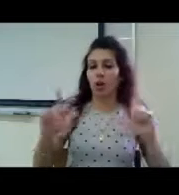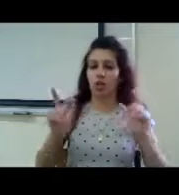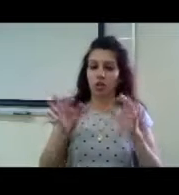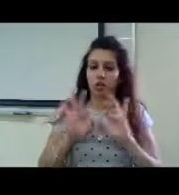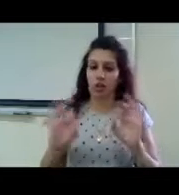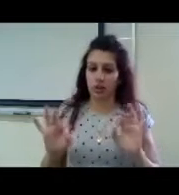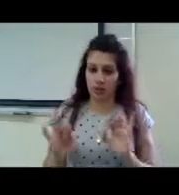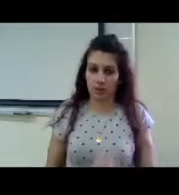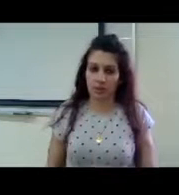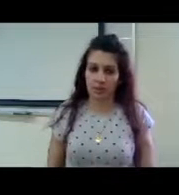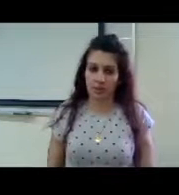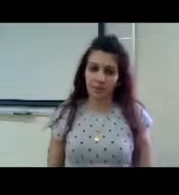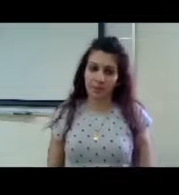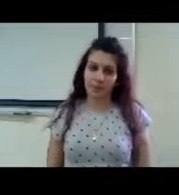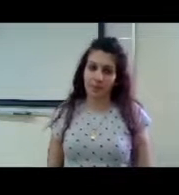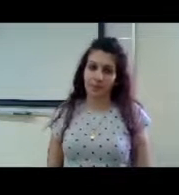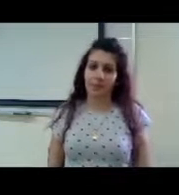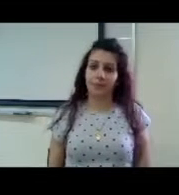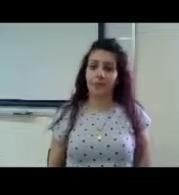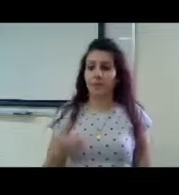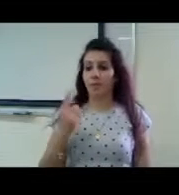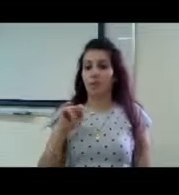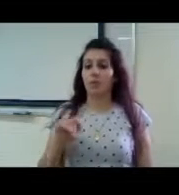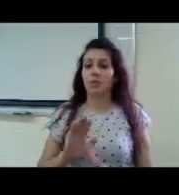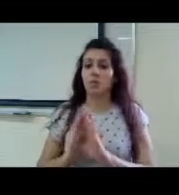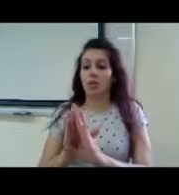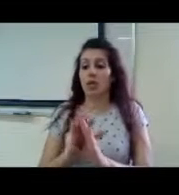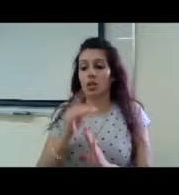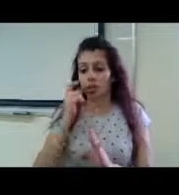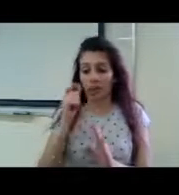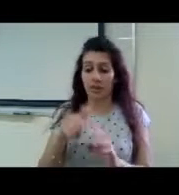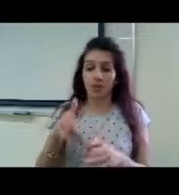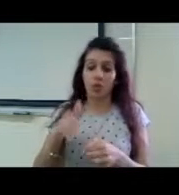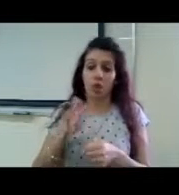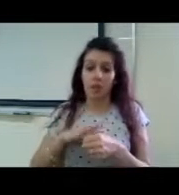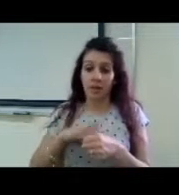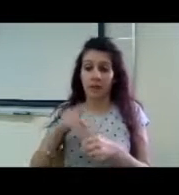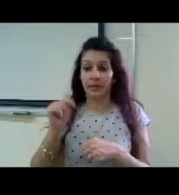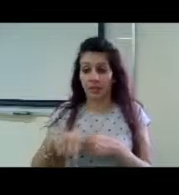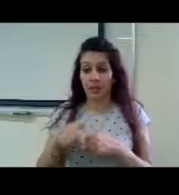we've been able to design for inclusivity and really understand the